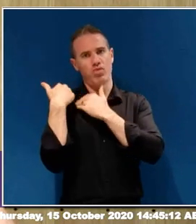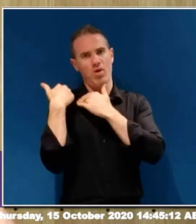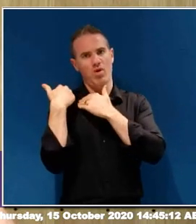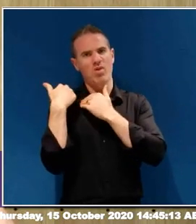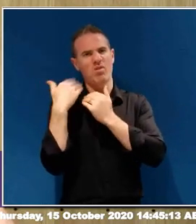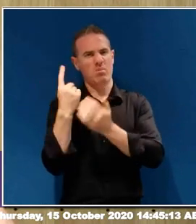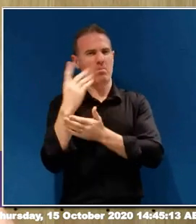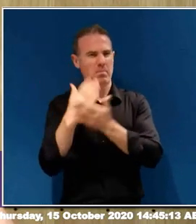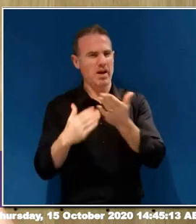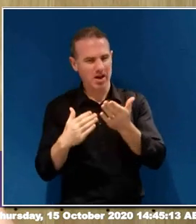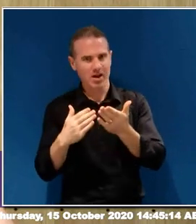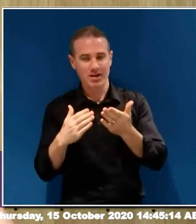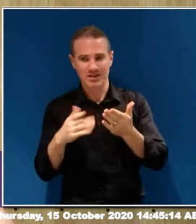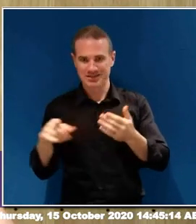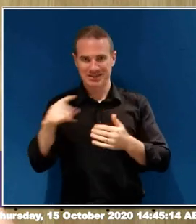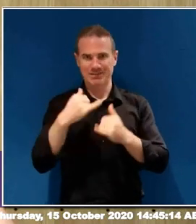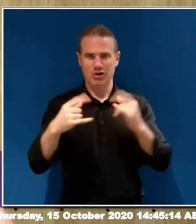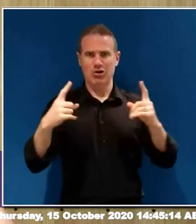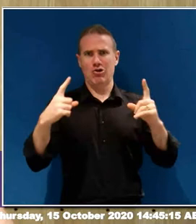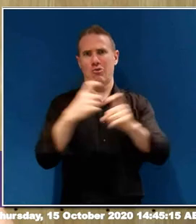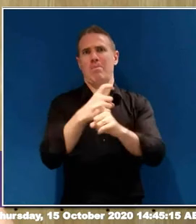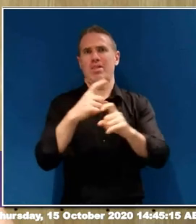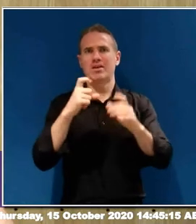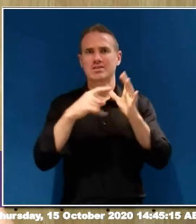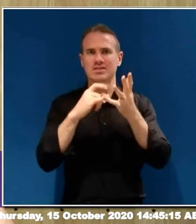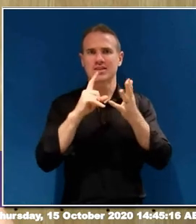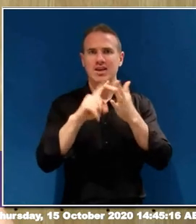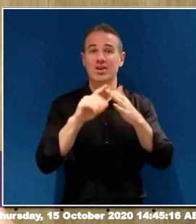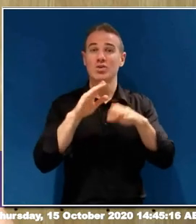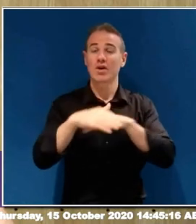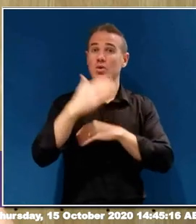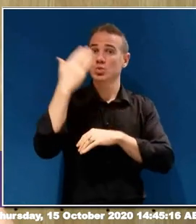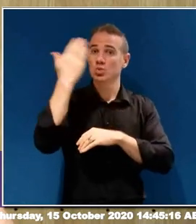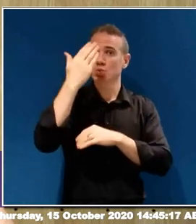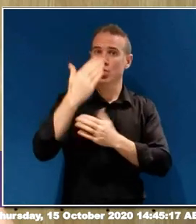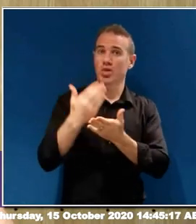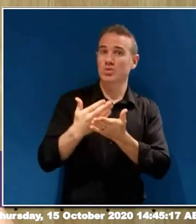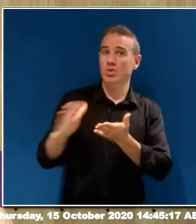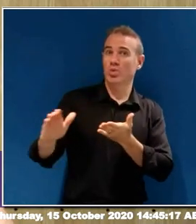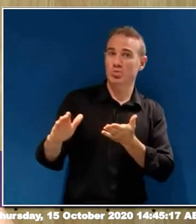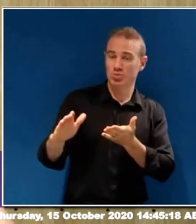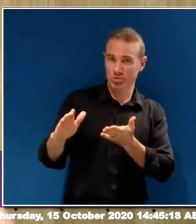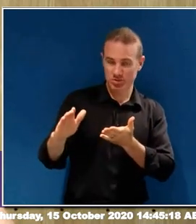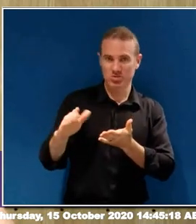Yes, that's right. And what would trigger your involvement in an exclusion?